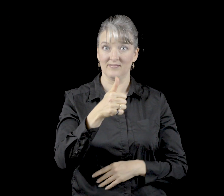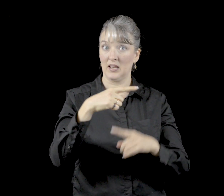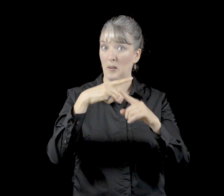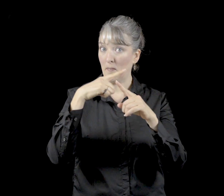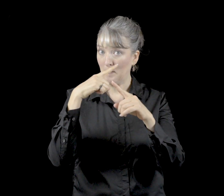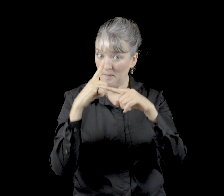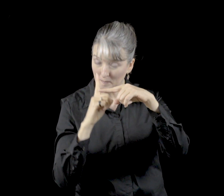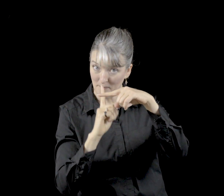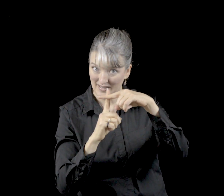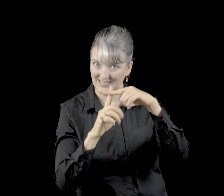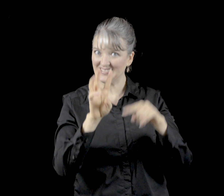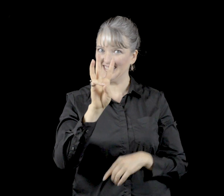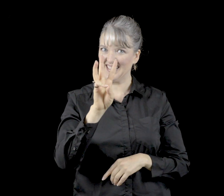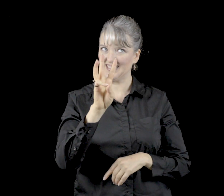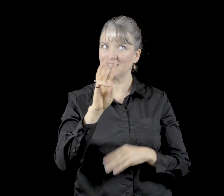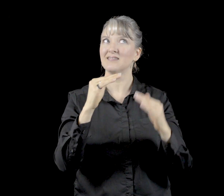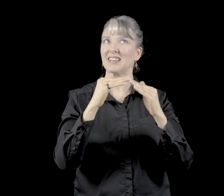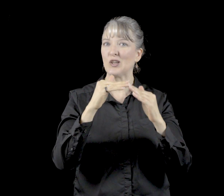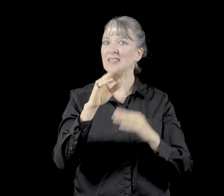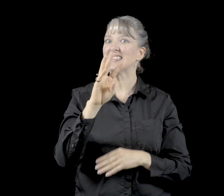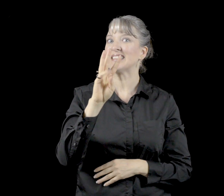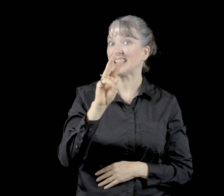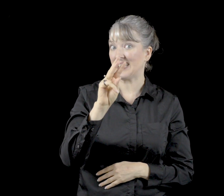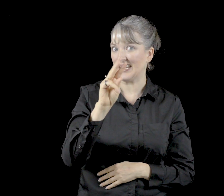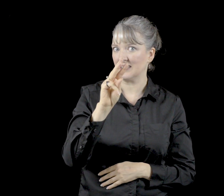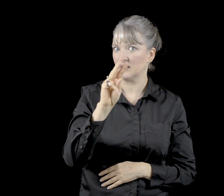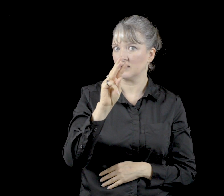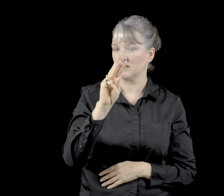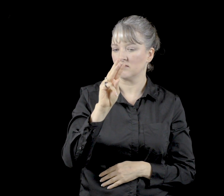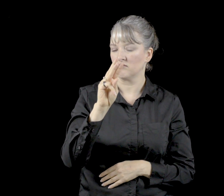Increase by 6 gives us 16.